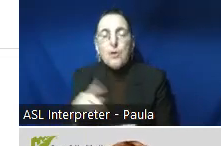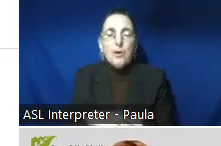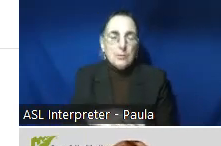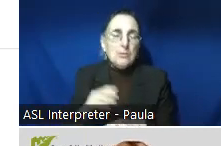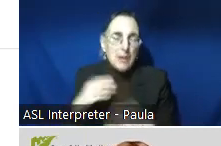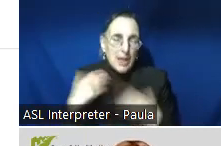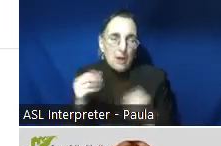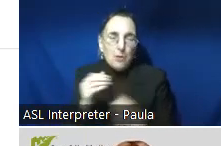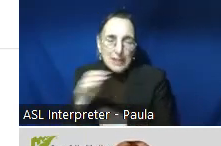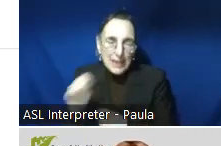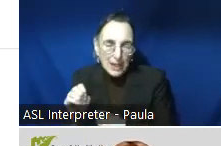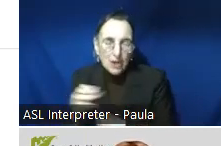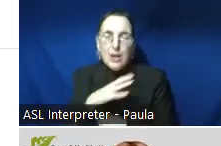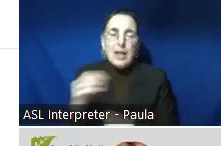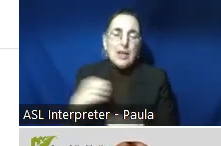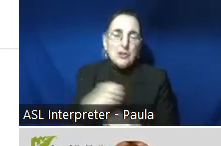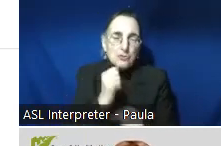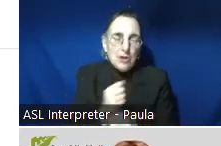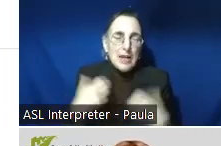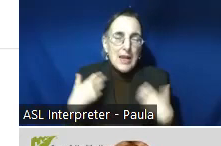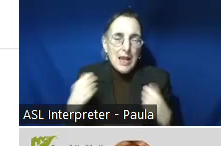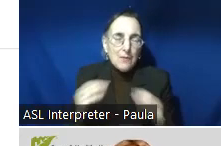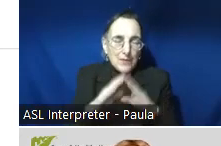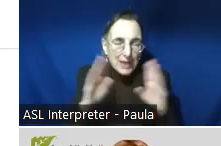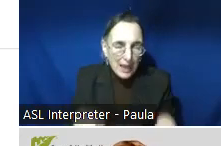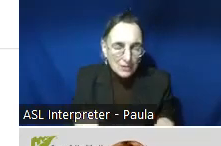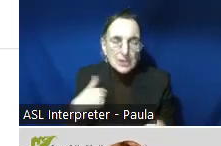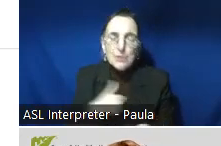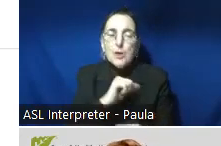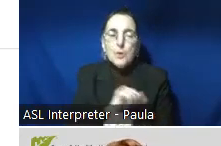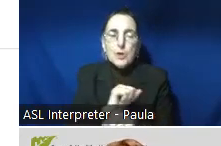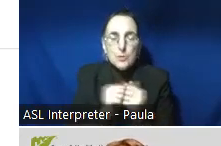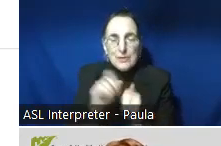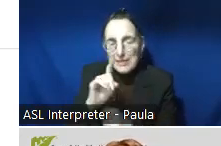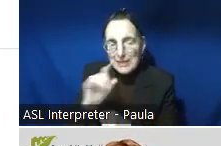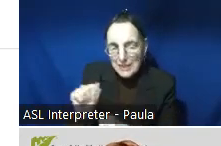In this work we are working with disabled individuals, or post surgery,